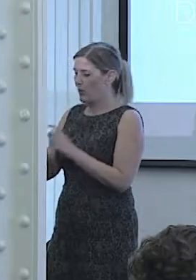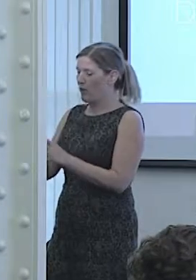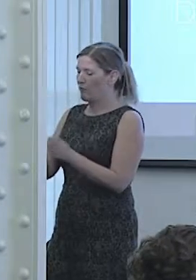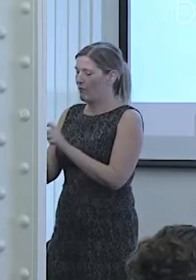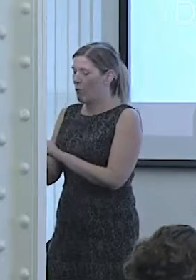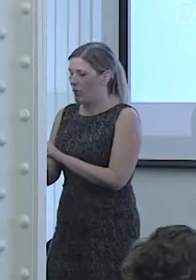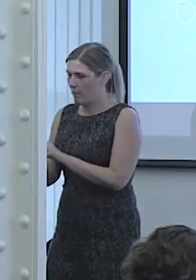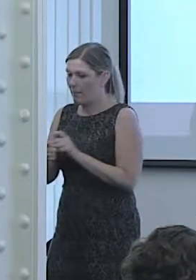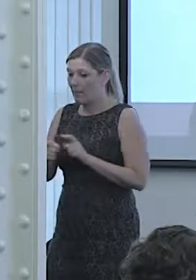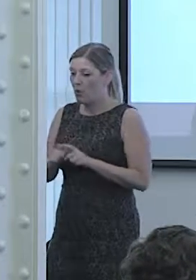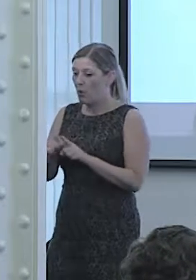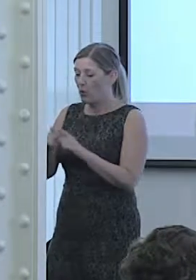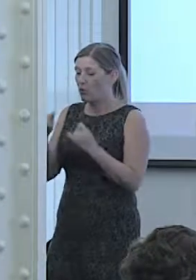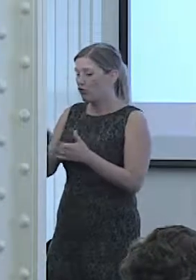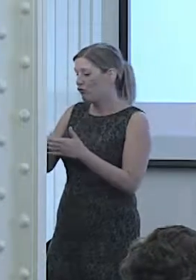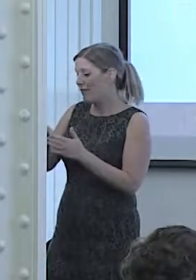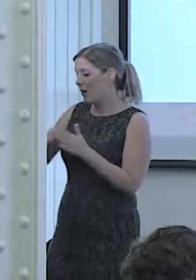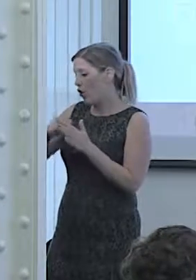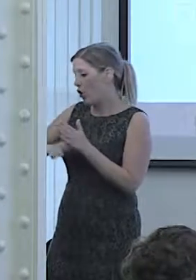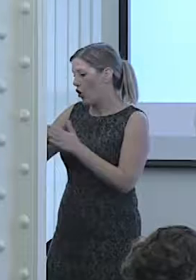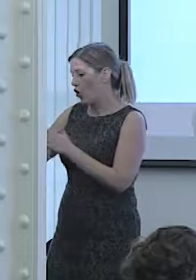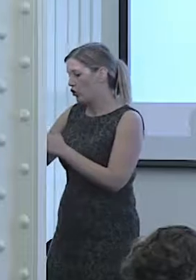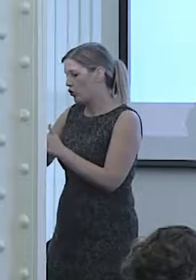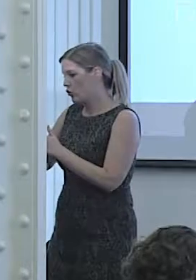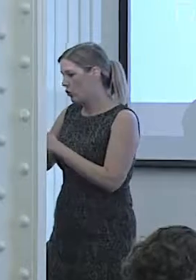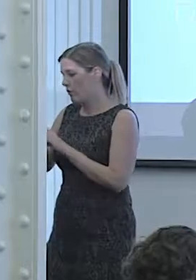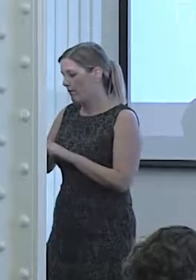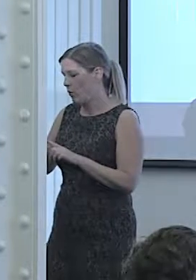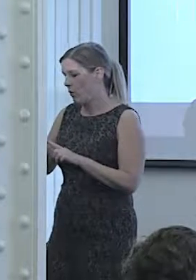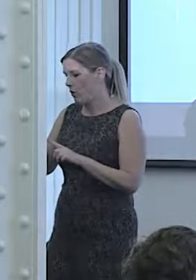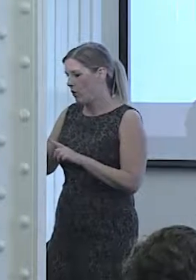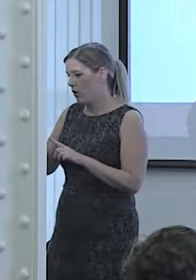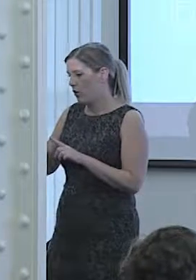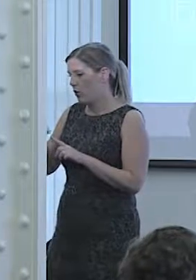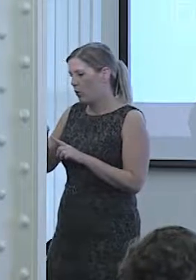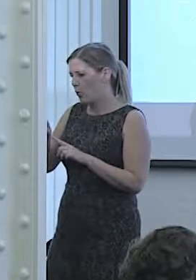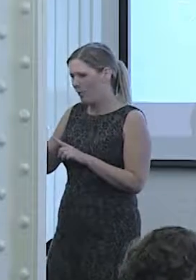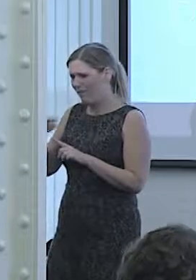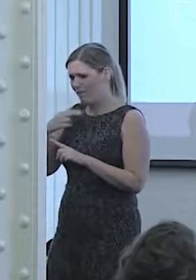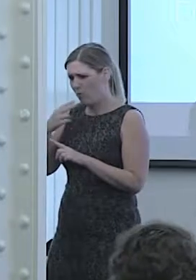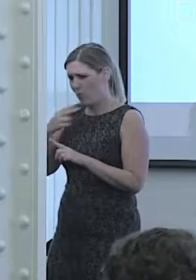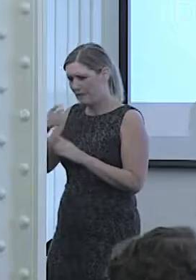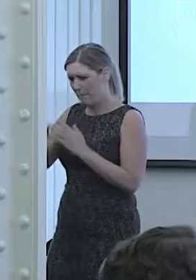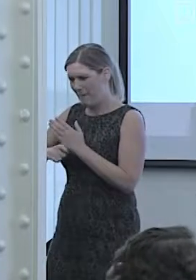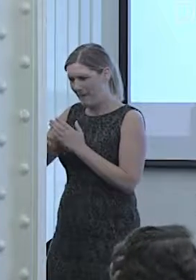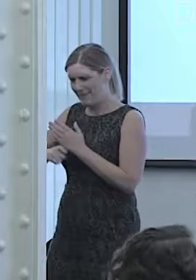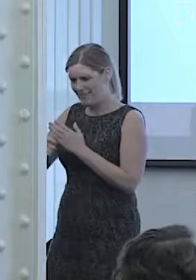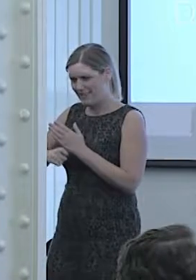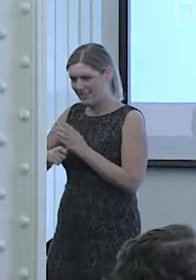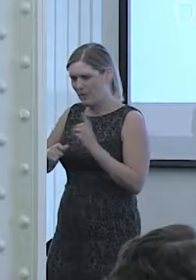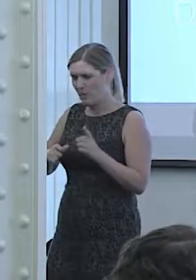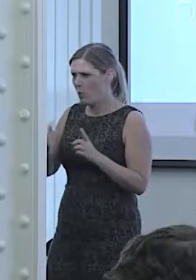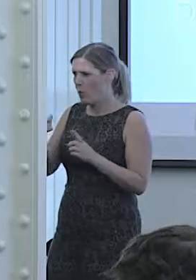They also currently write articles for magazine (speaker microphone cuts in and out)